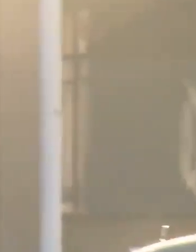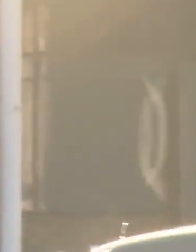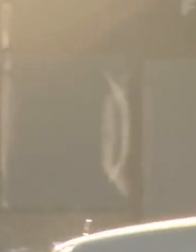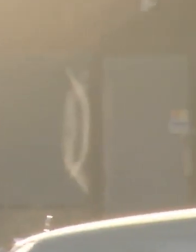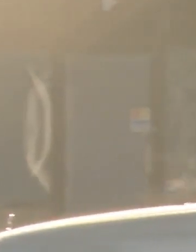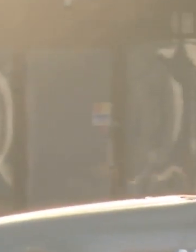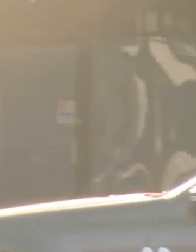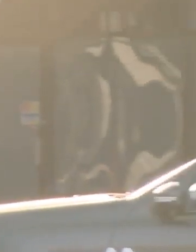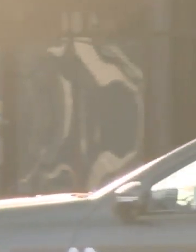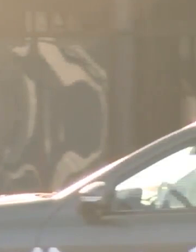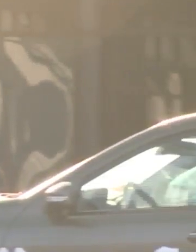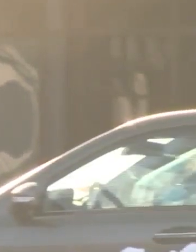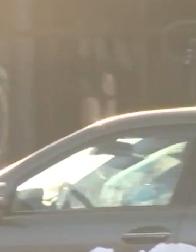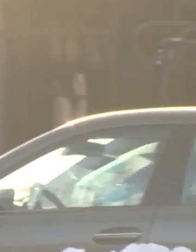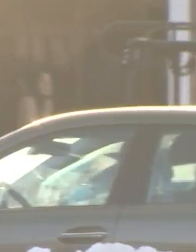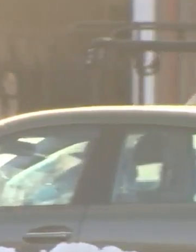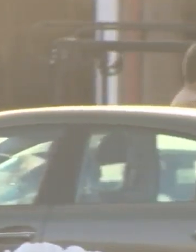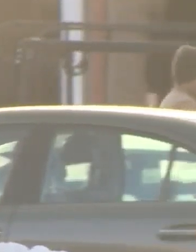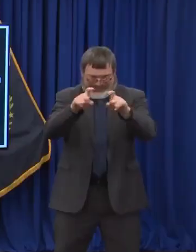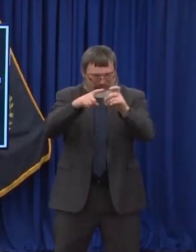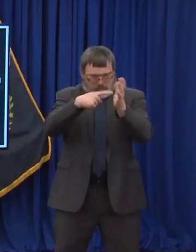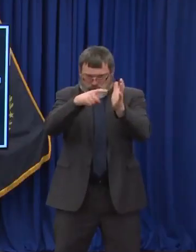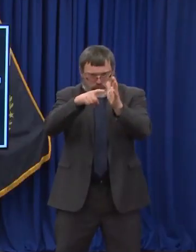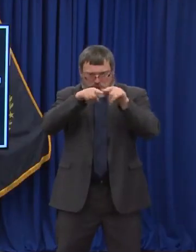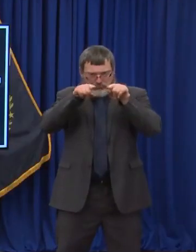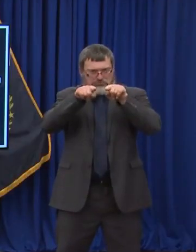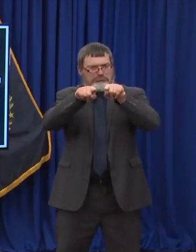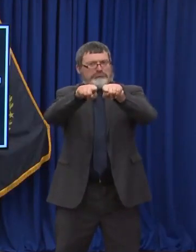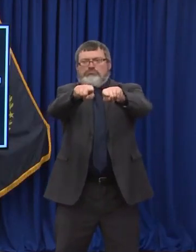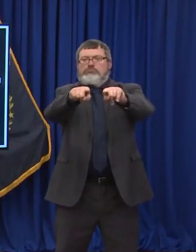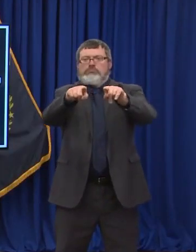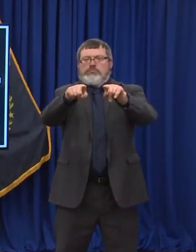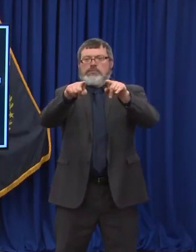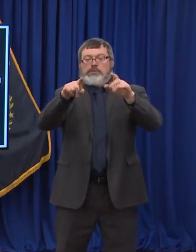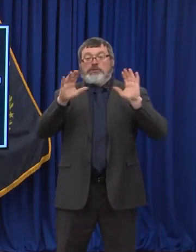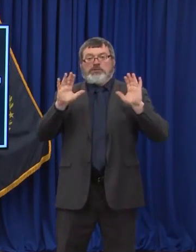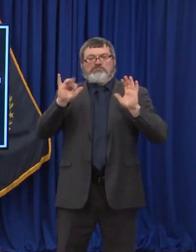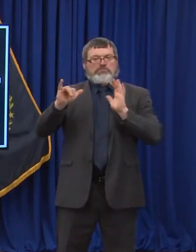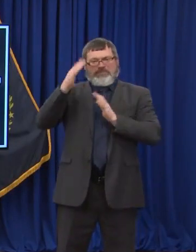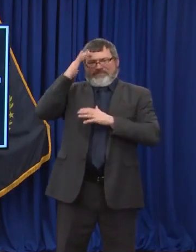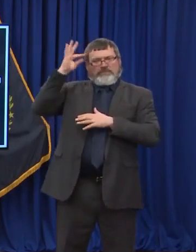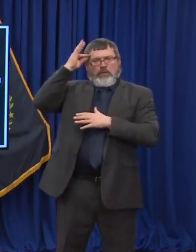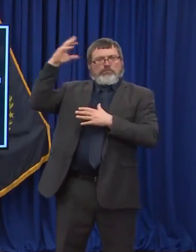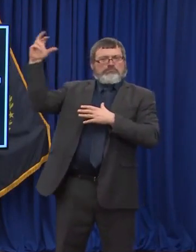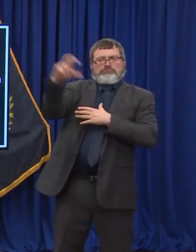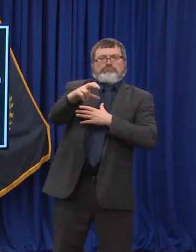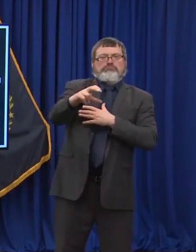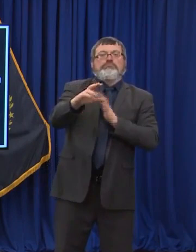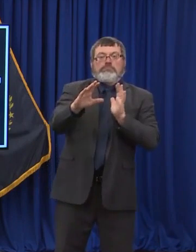HOSPITALS AND LONG-TERM CARE FACILITIES ARE FIRST IN LINE, FOLLOWED BY FIRST RESPONDERS. FOR EVERYONE ELSE, SPRING IS THE LIKELY TIMELINE.